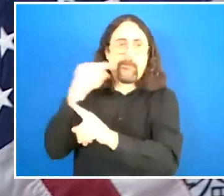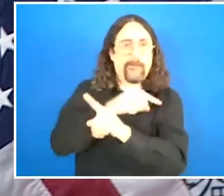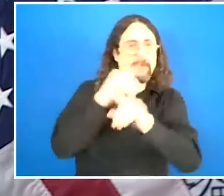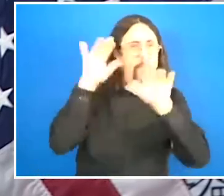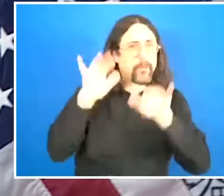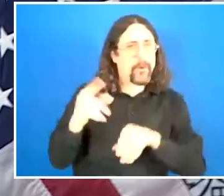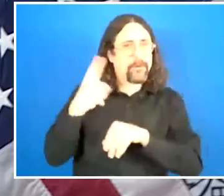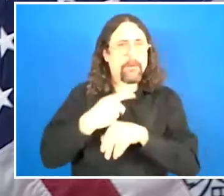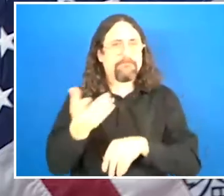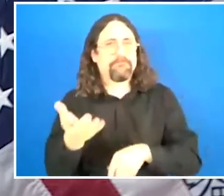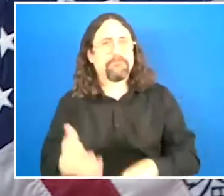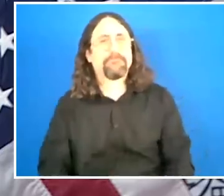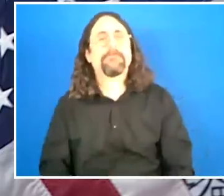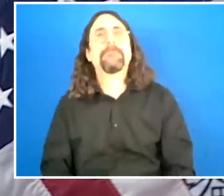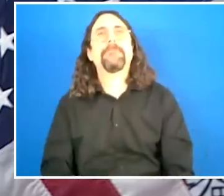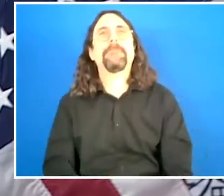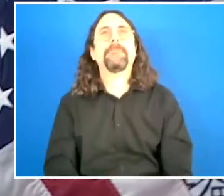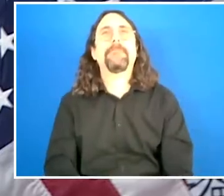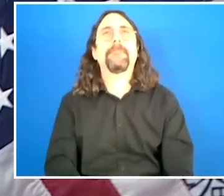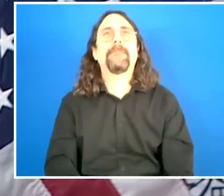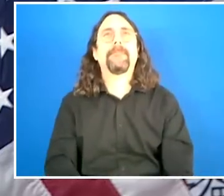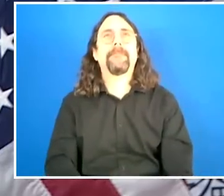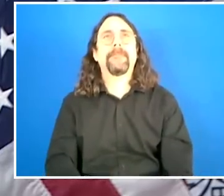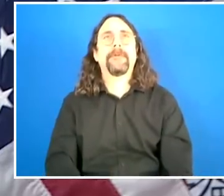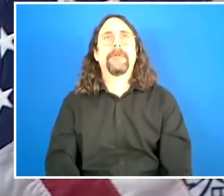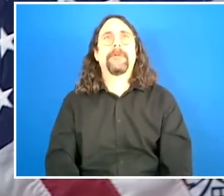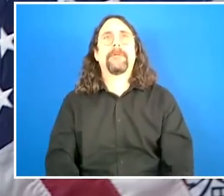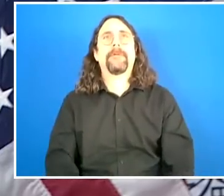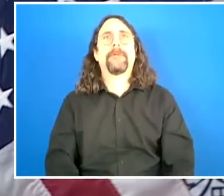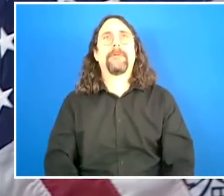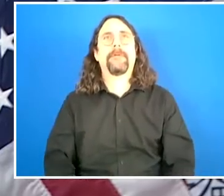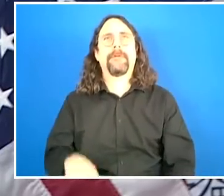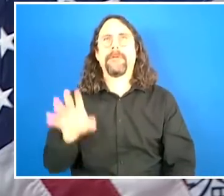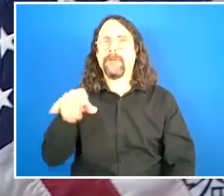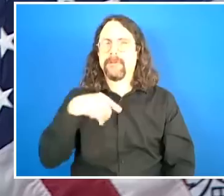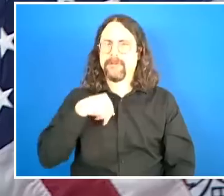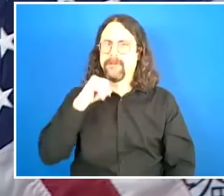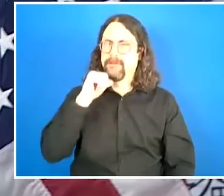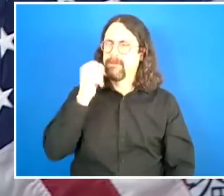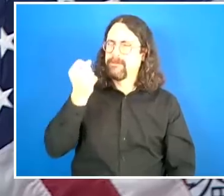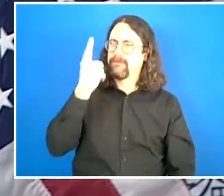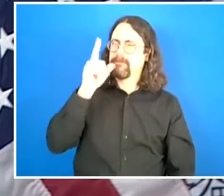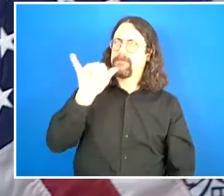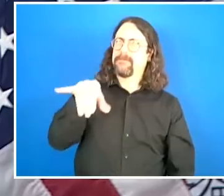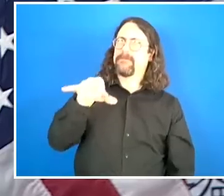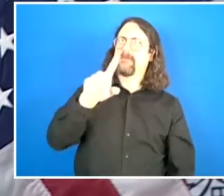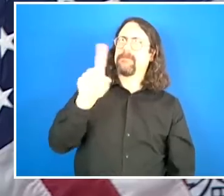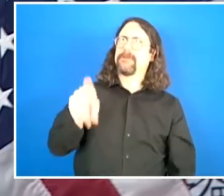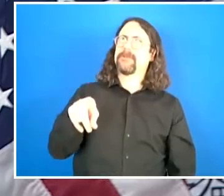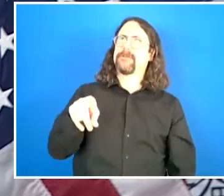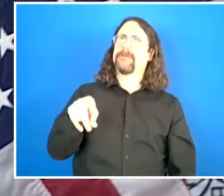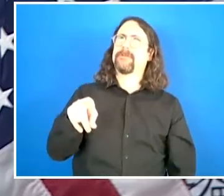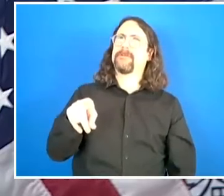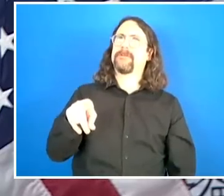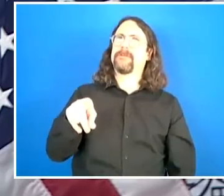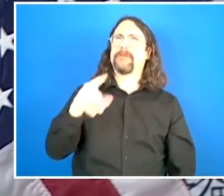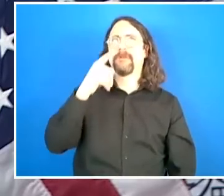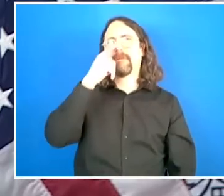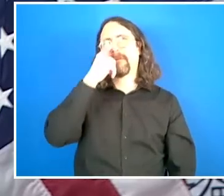I'LL SEE IF I CAN GET THAT. I MEAN, THE -- THENO TION FOR THE FUTURE CERTAINLYX EISTS